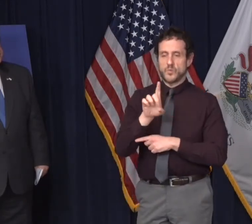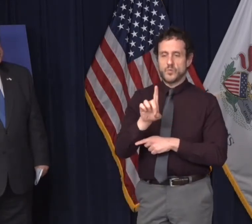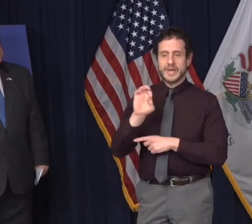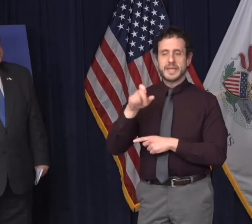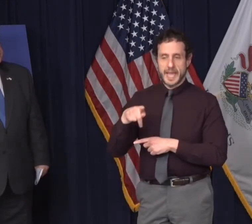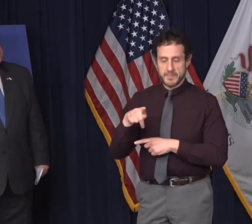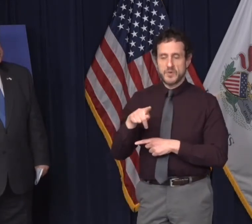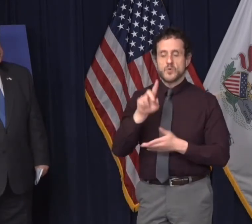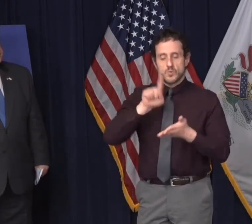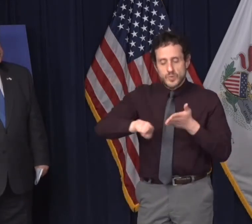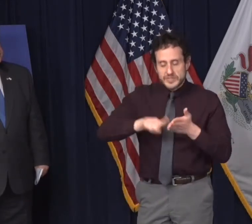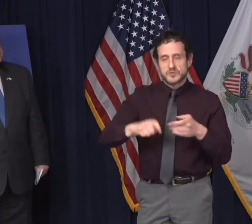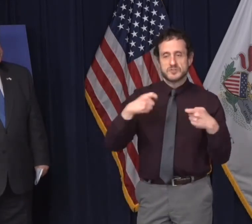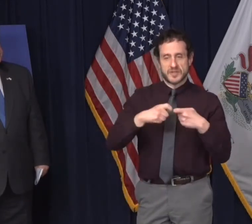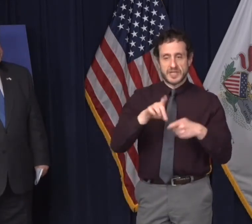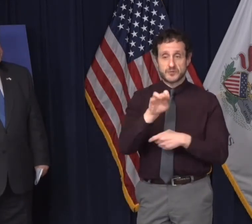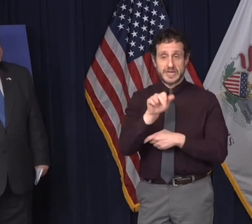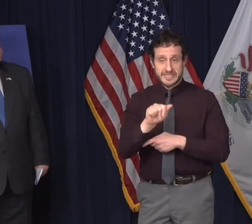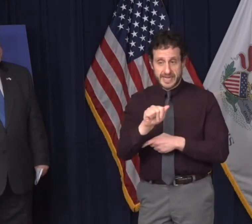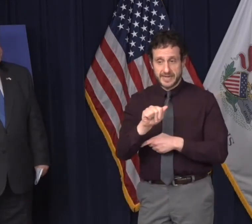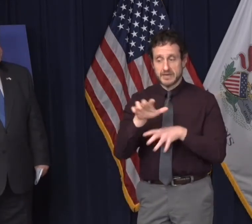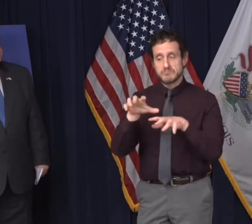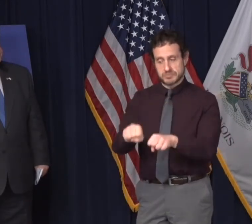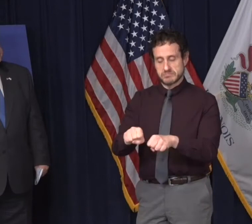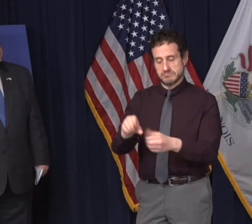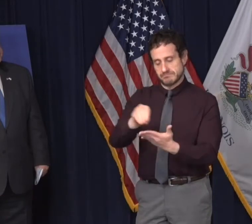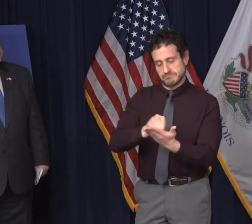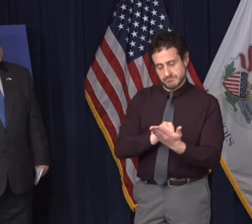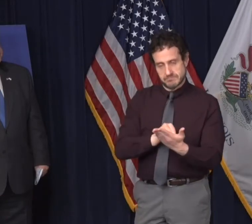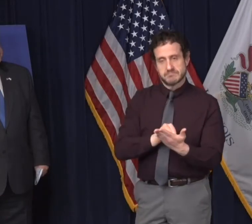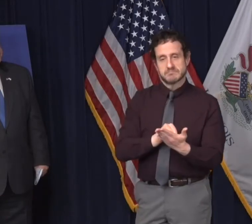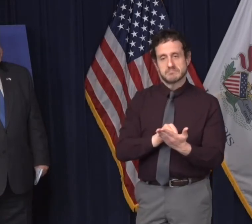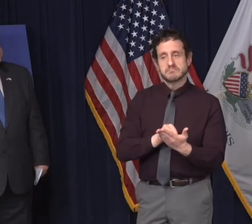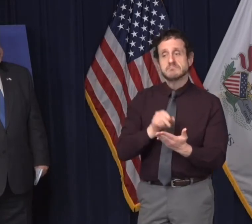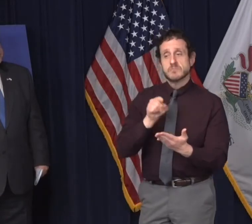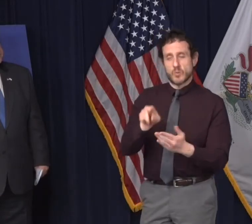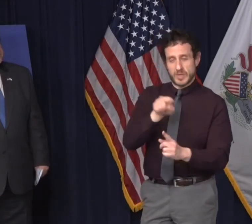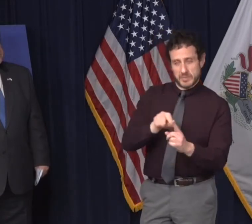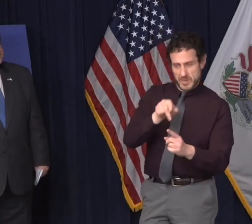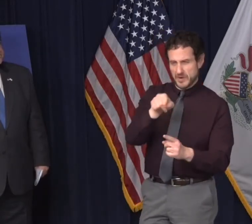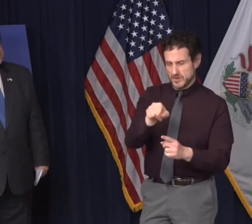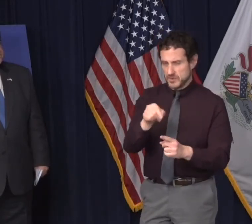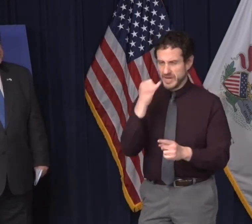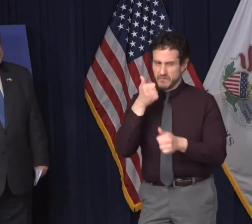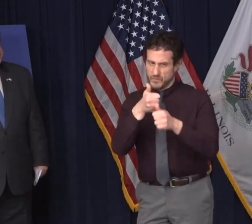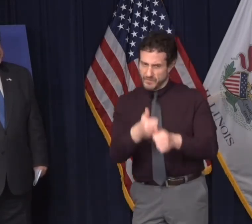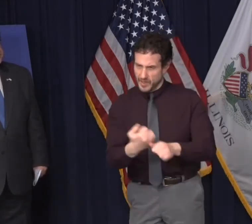DAY OR RECEIVING A EMAIL OR TEXT FROM REDC RESEARCH ELECTRONIC